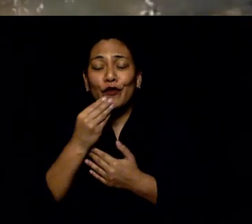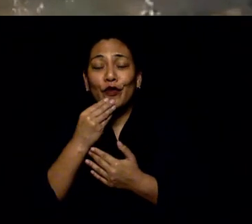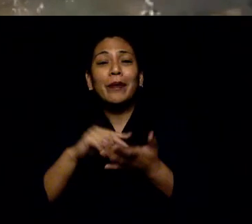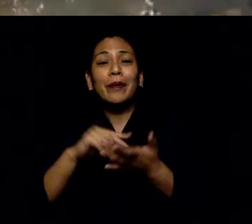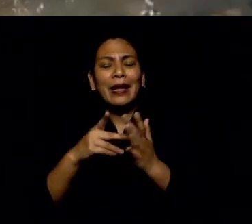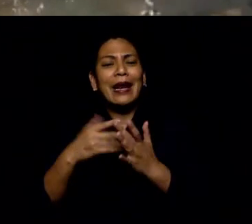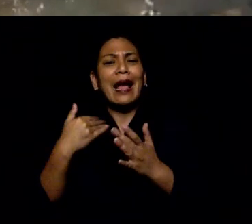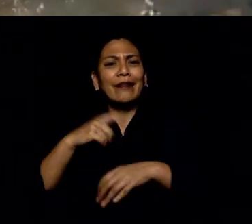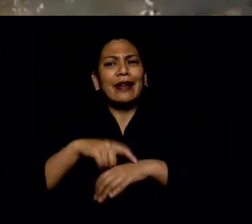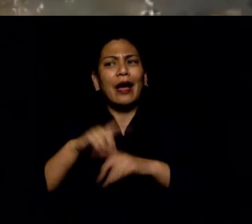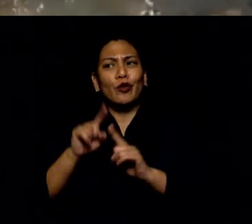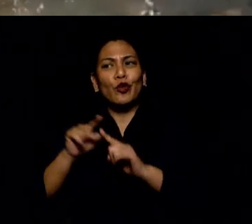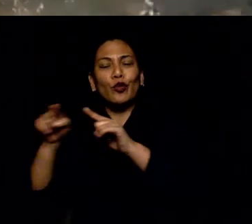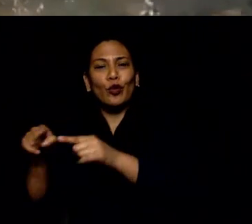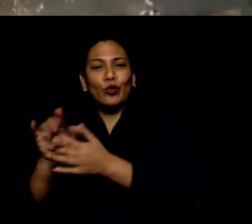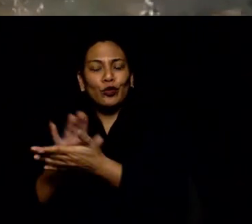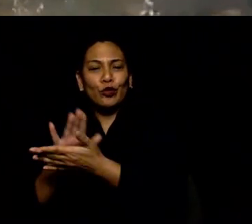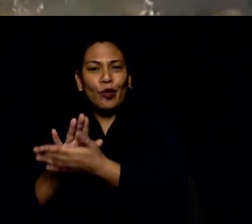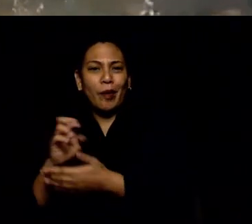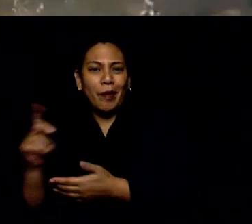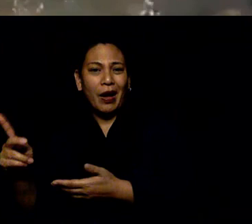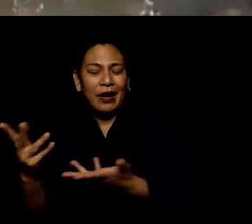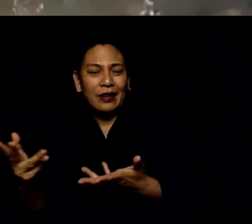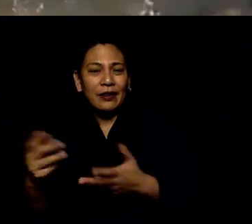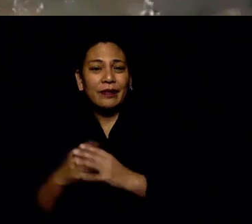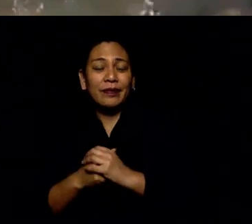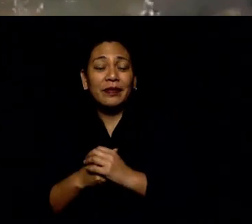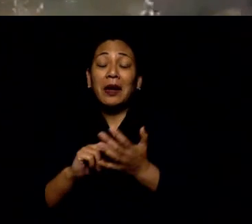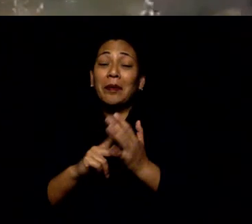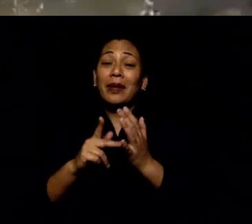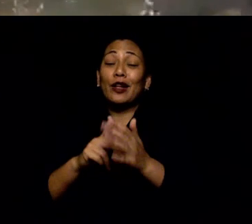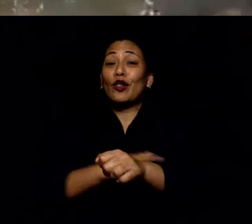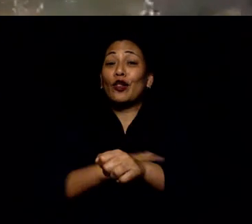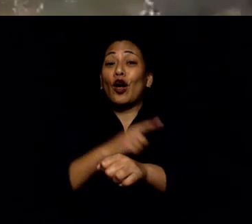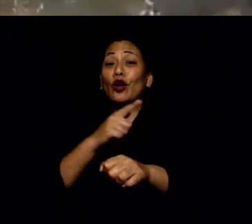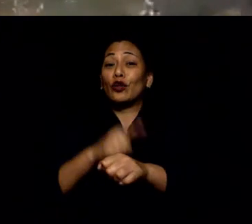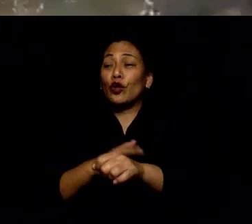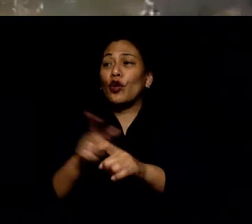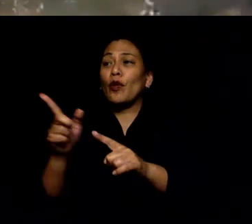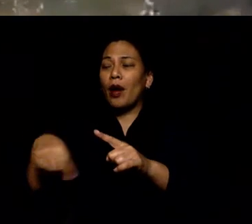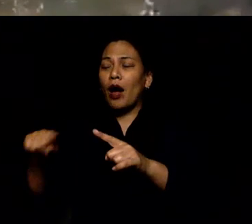So over the long run, they can be, you know, get back involved in